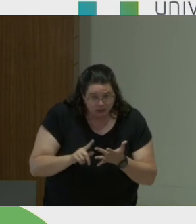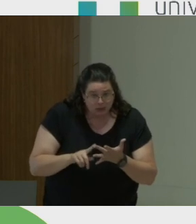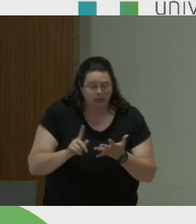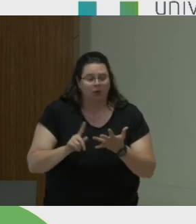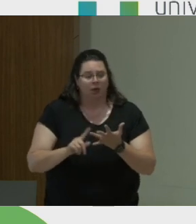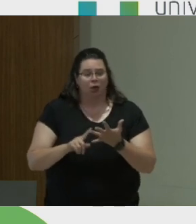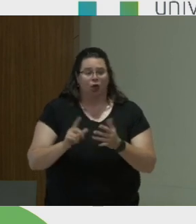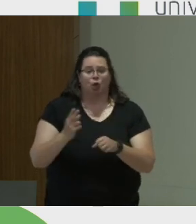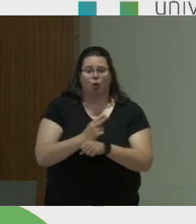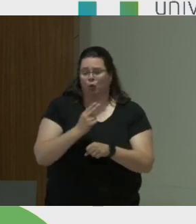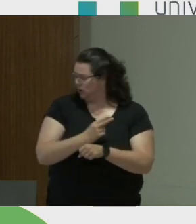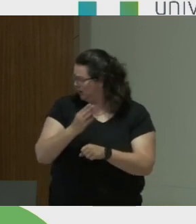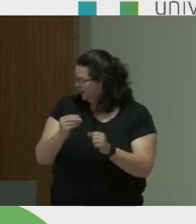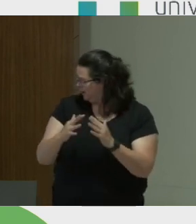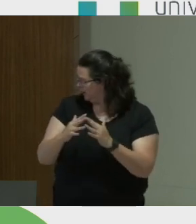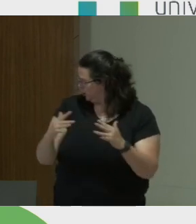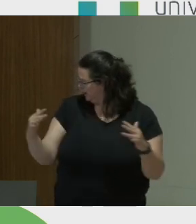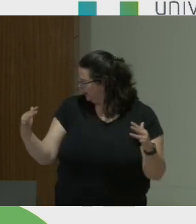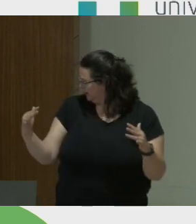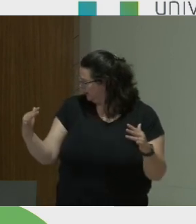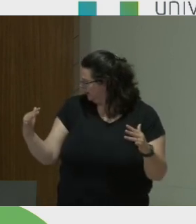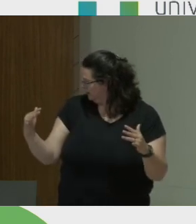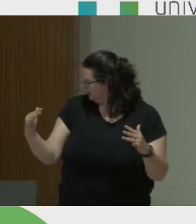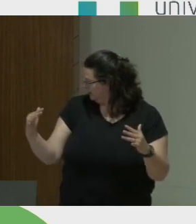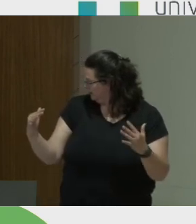and diversity, and finally participation.